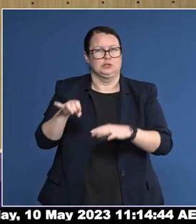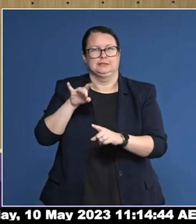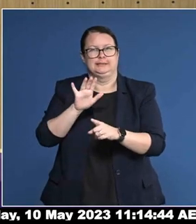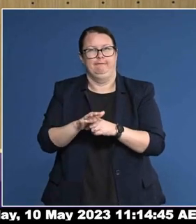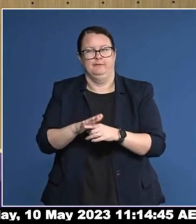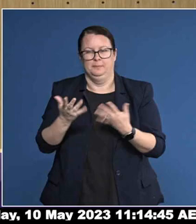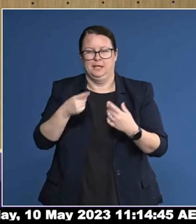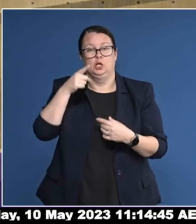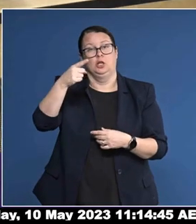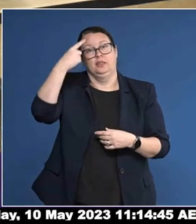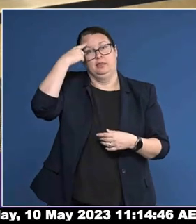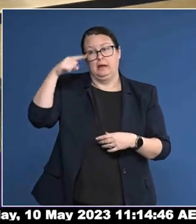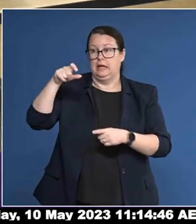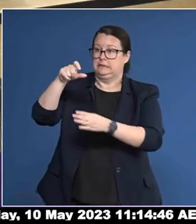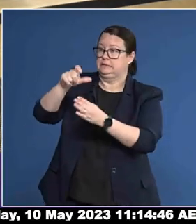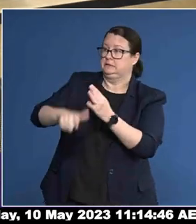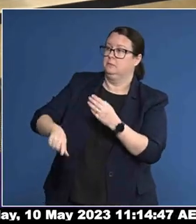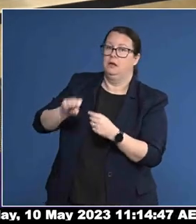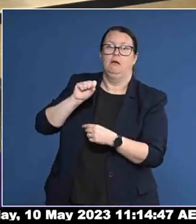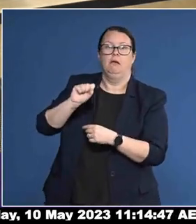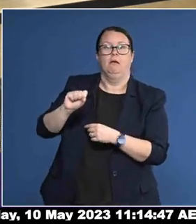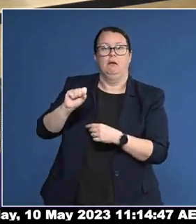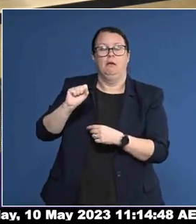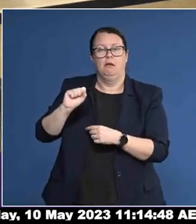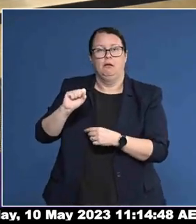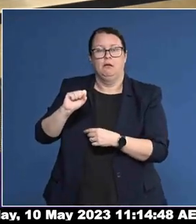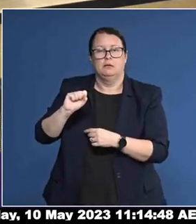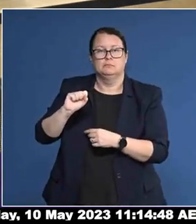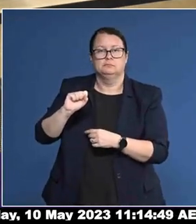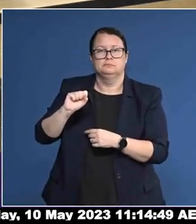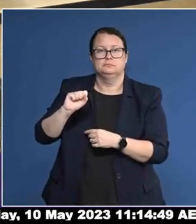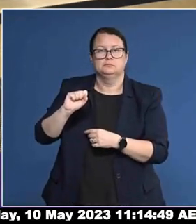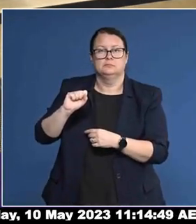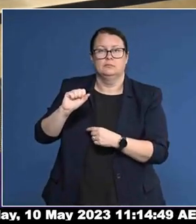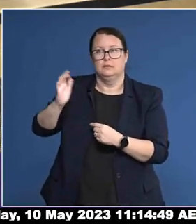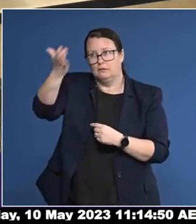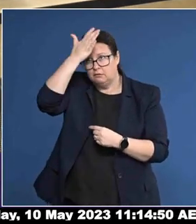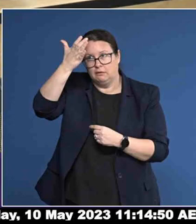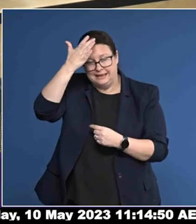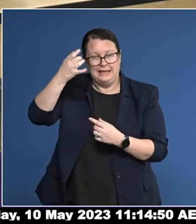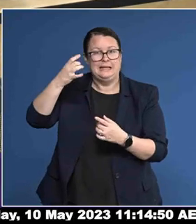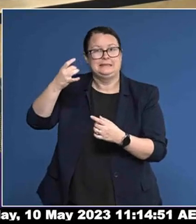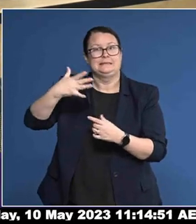with a disability may be displaying self-harm behaviours and you were simply